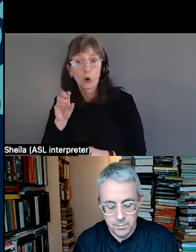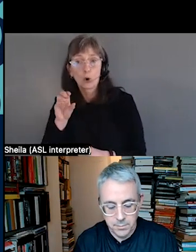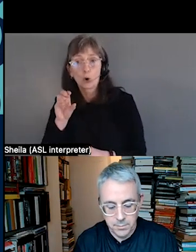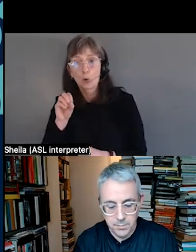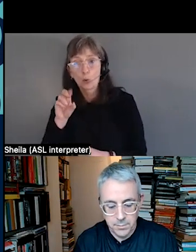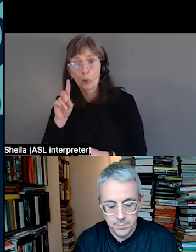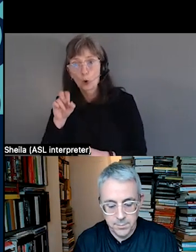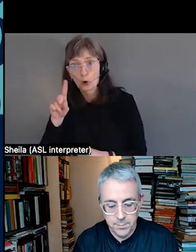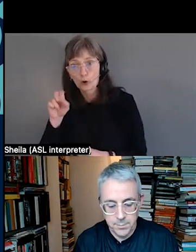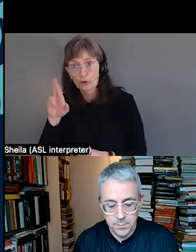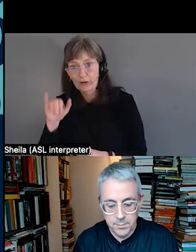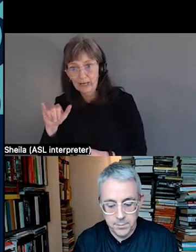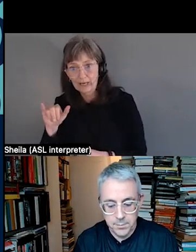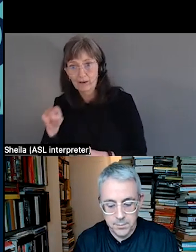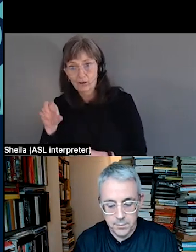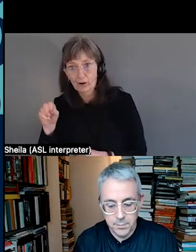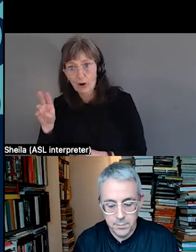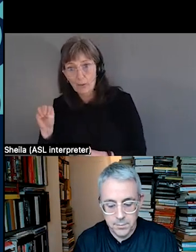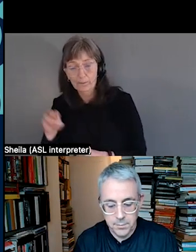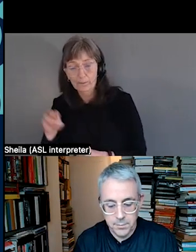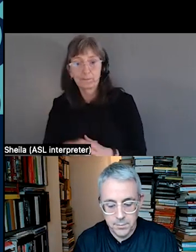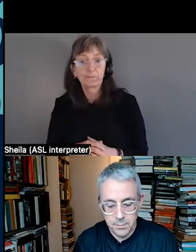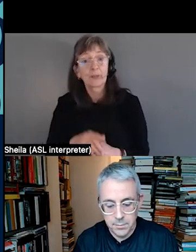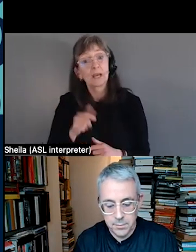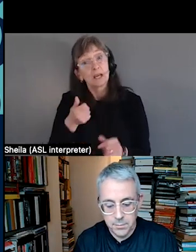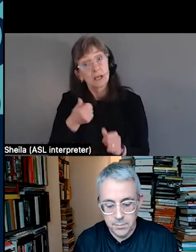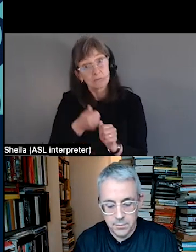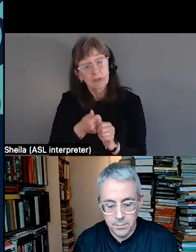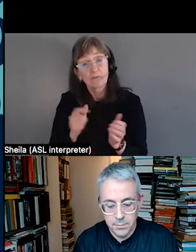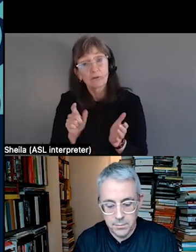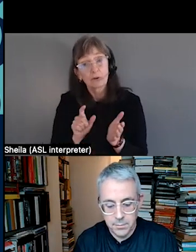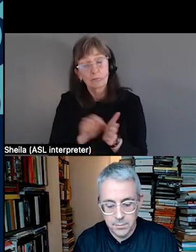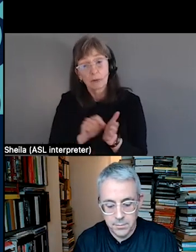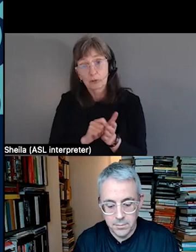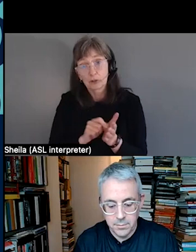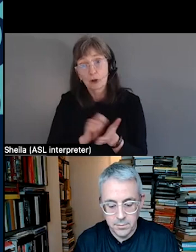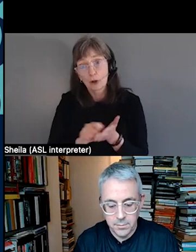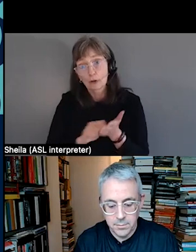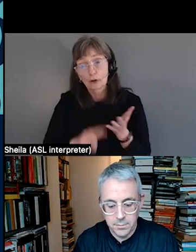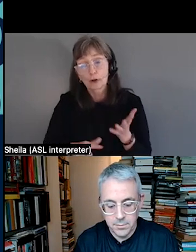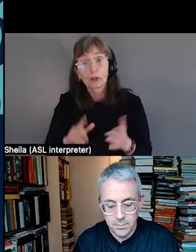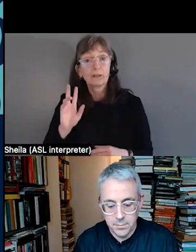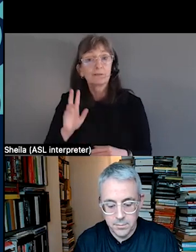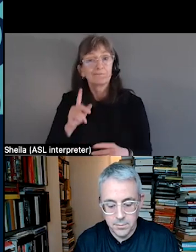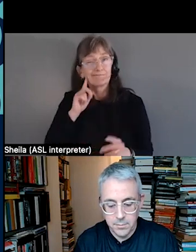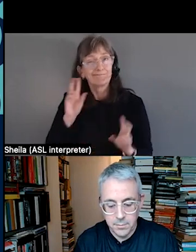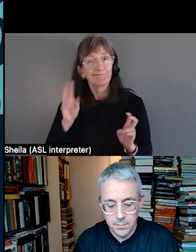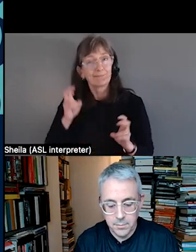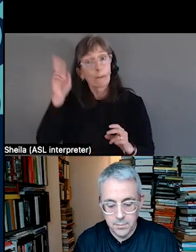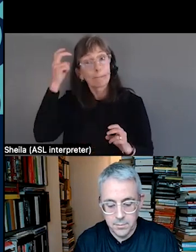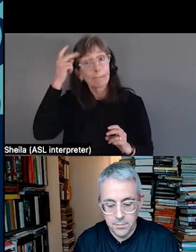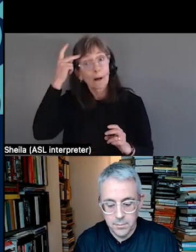Kieron is also a published author. His book, "The Politics of Down Syndrome" by Zero Books published